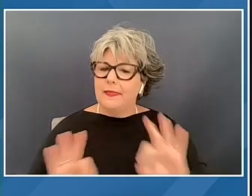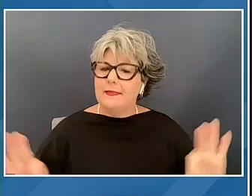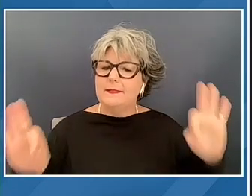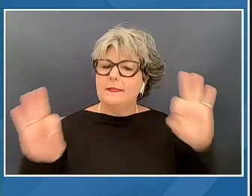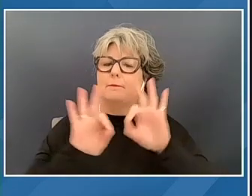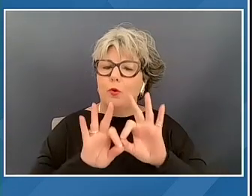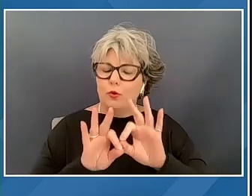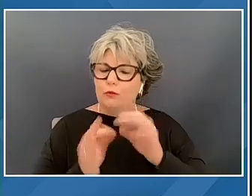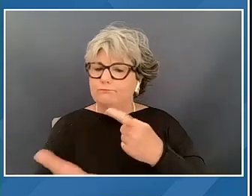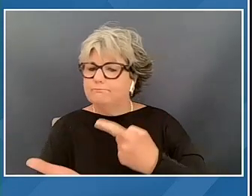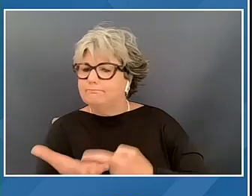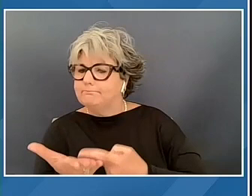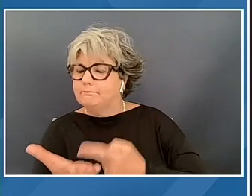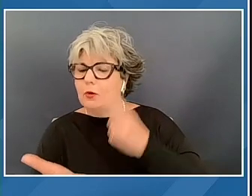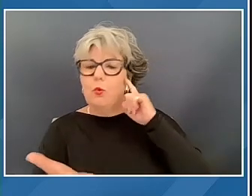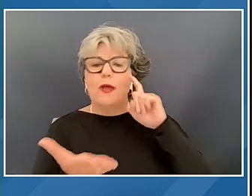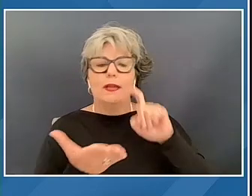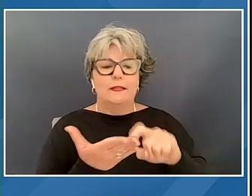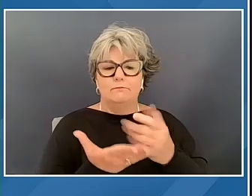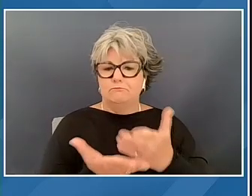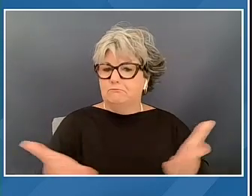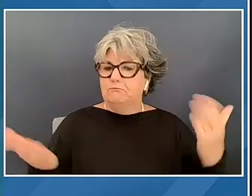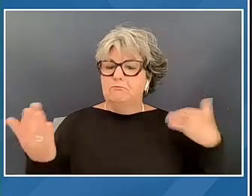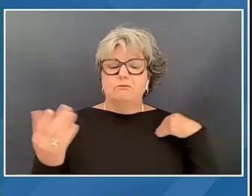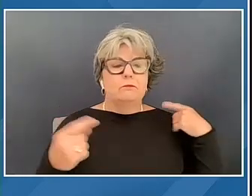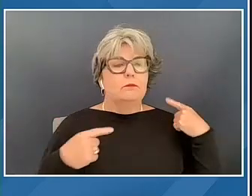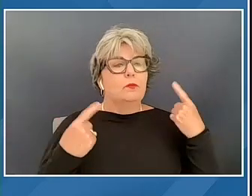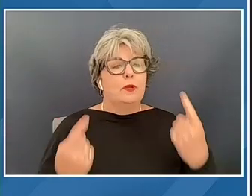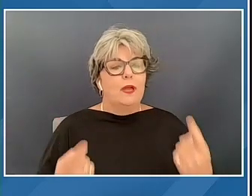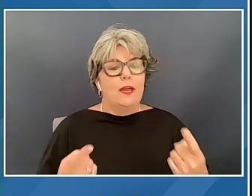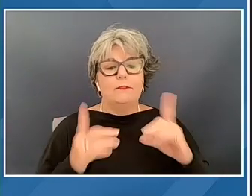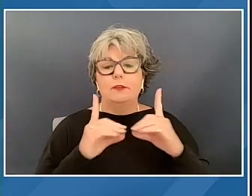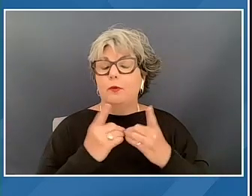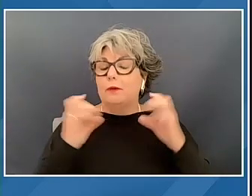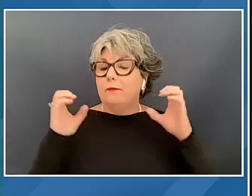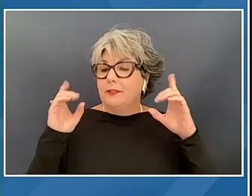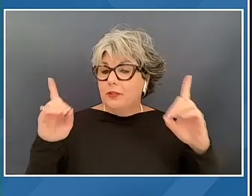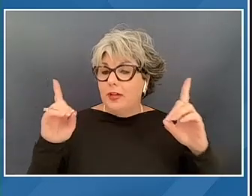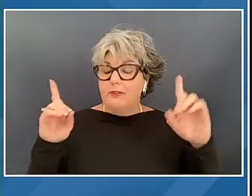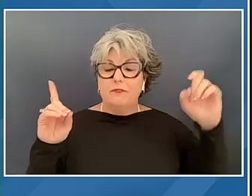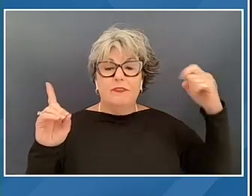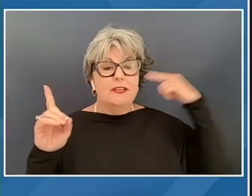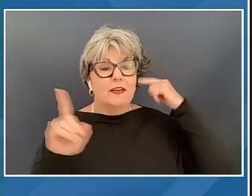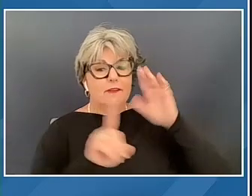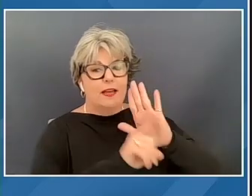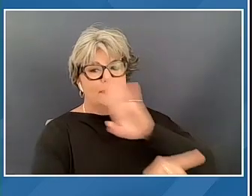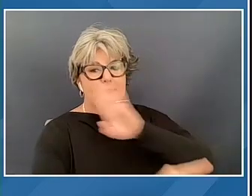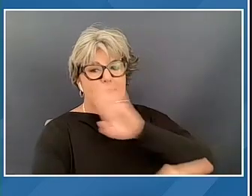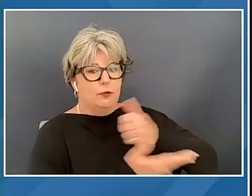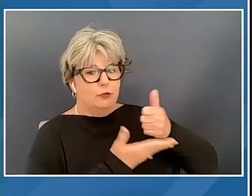recognizing that we have the Department of Education, that the Government has the power to help or harm people through its